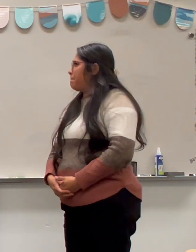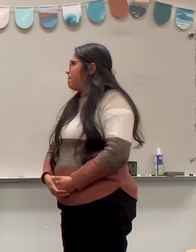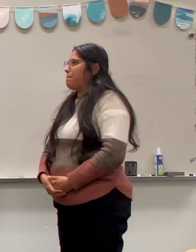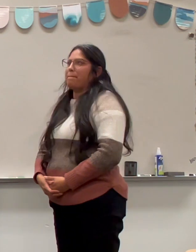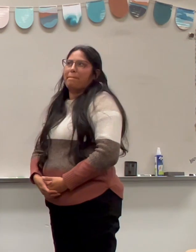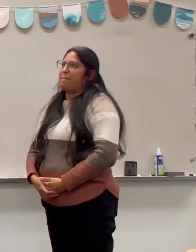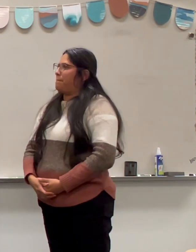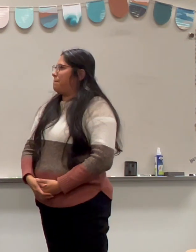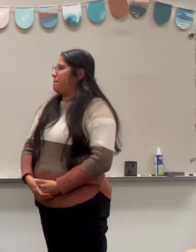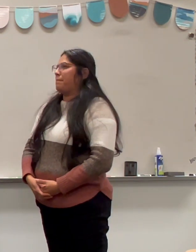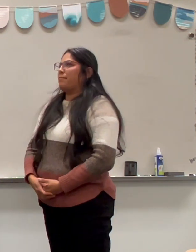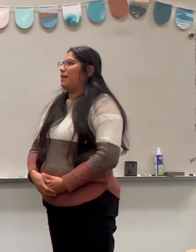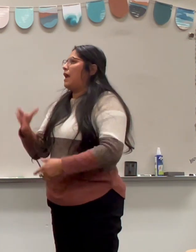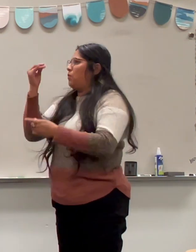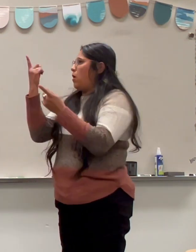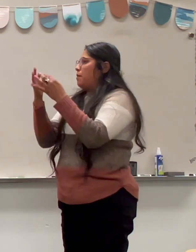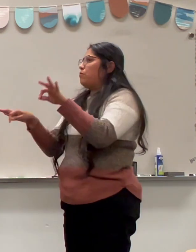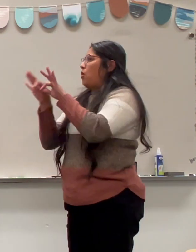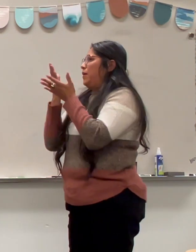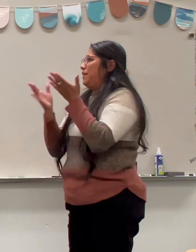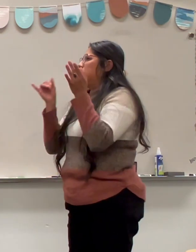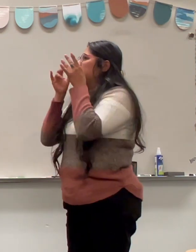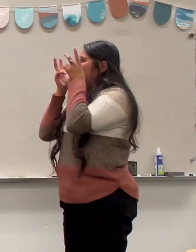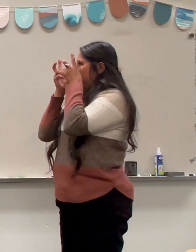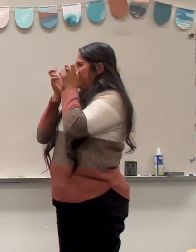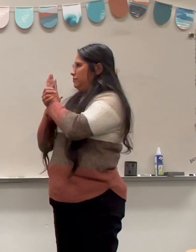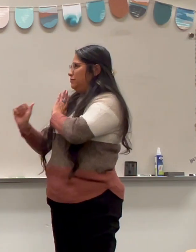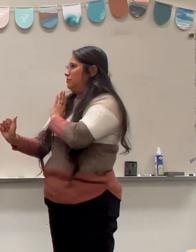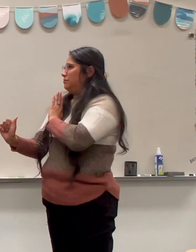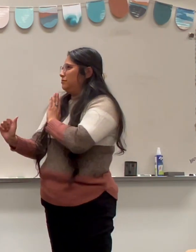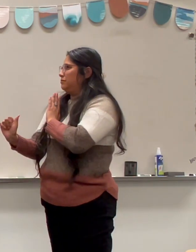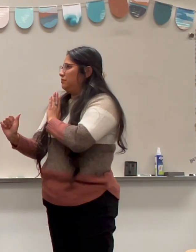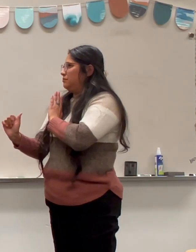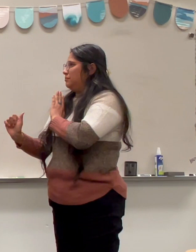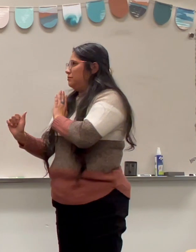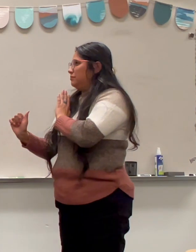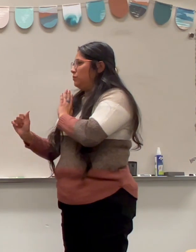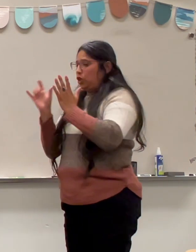and things and some you know but one important thing is the receptive skills so being able to